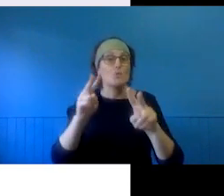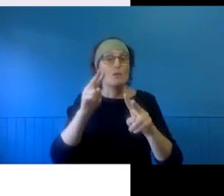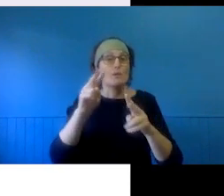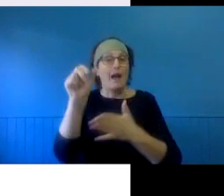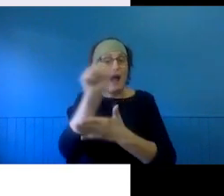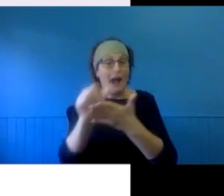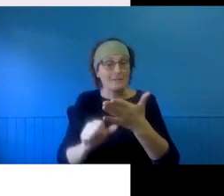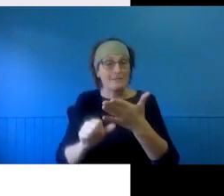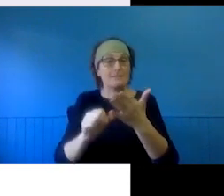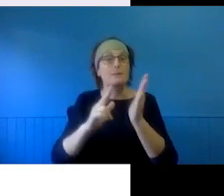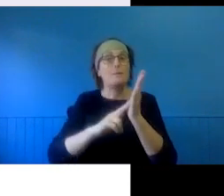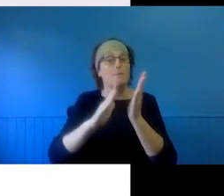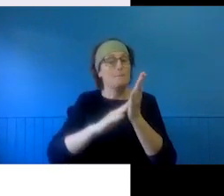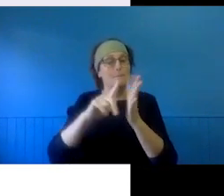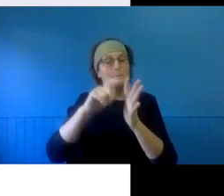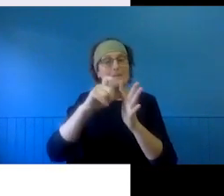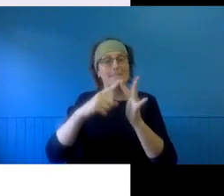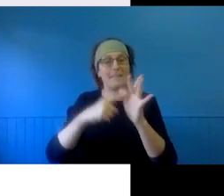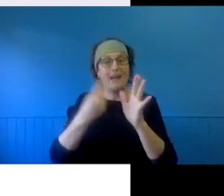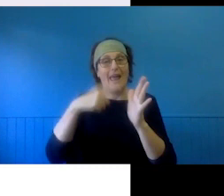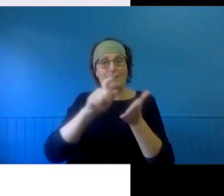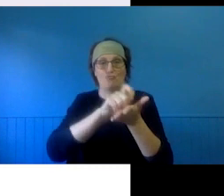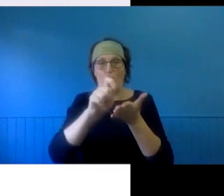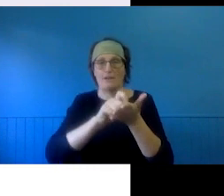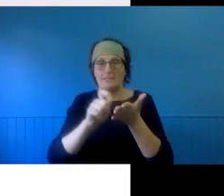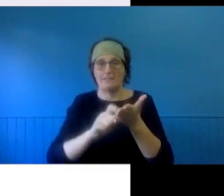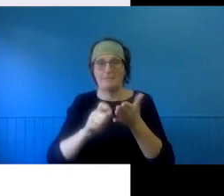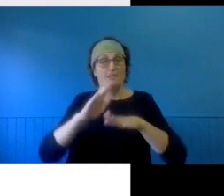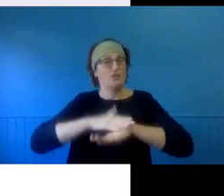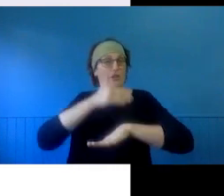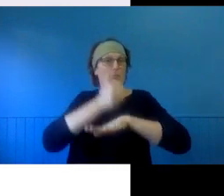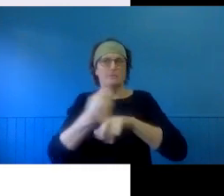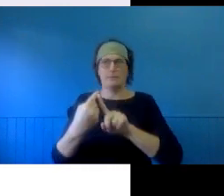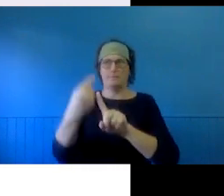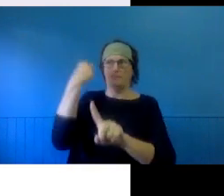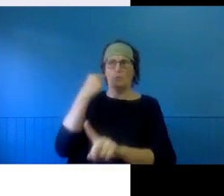This has been setup through the Australia Council since 2002. It is